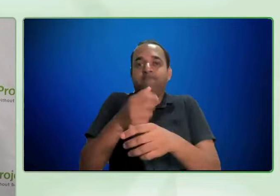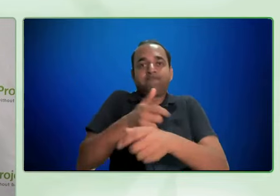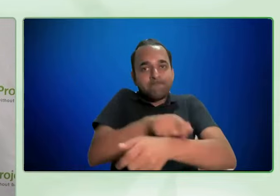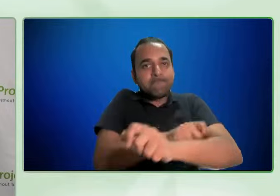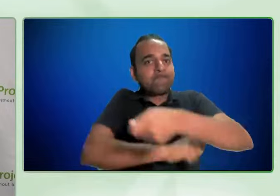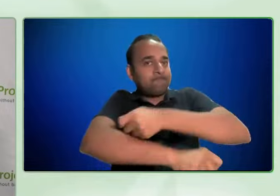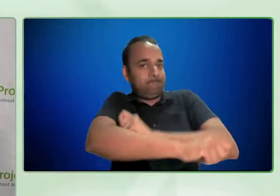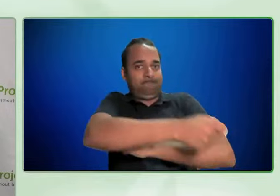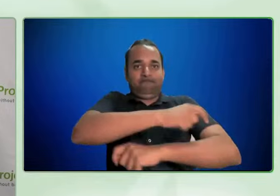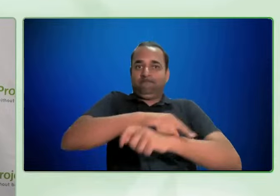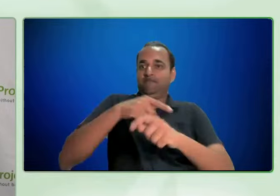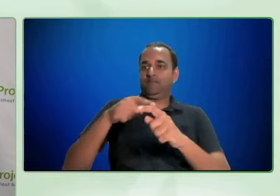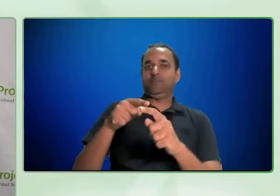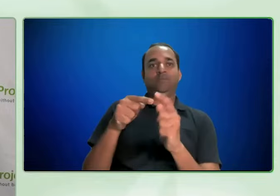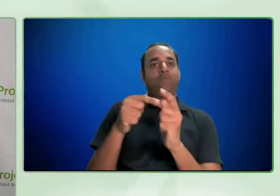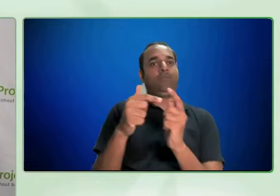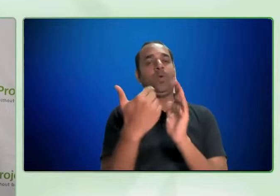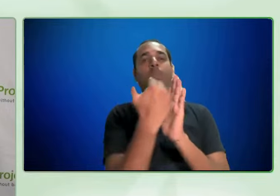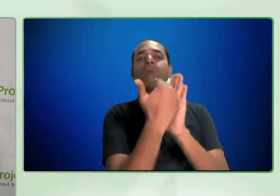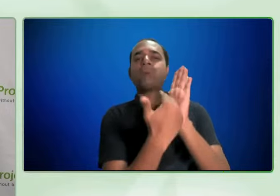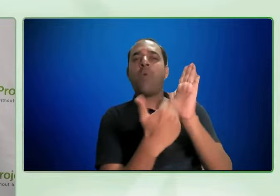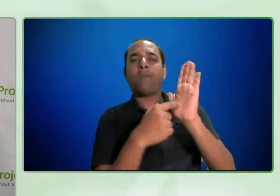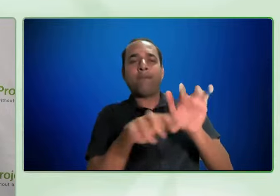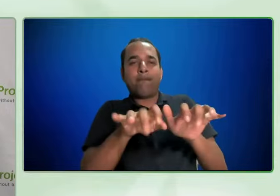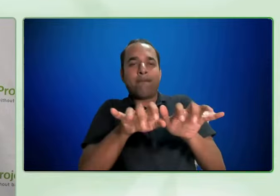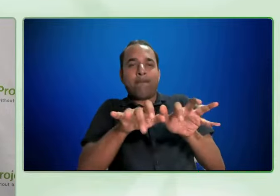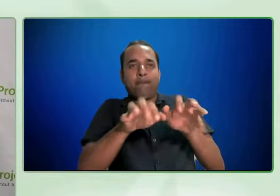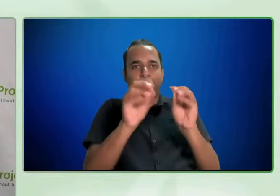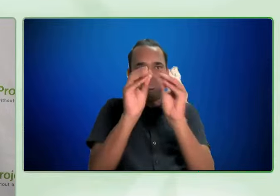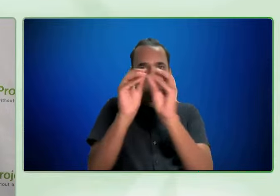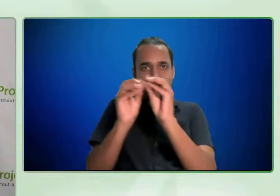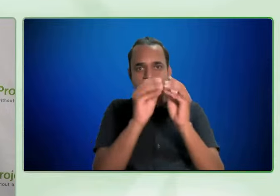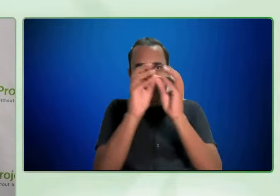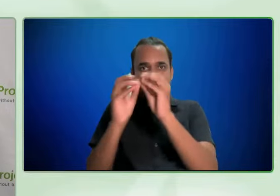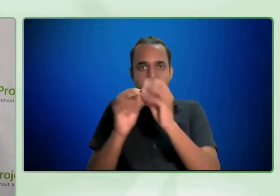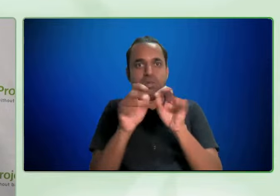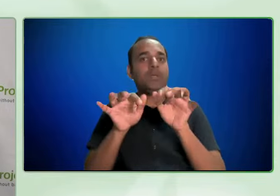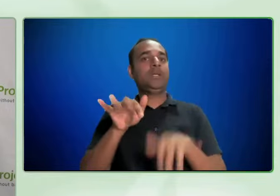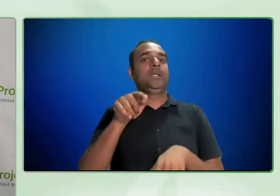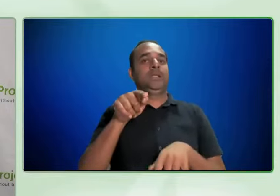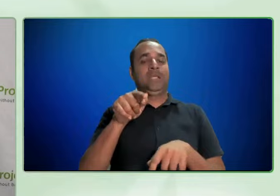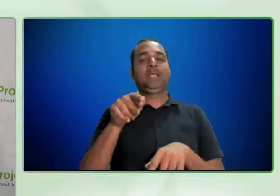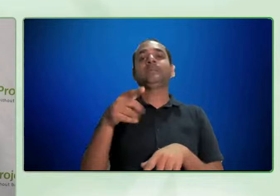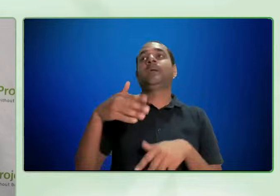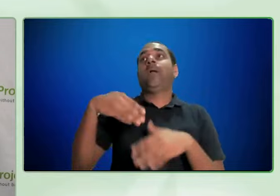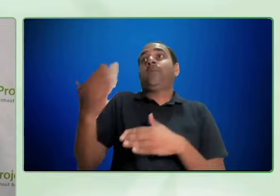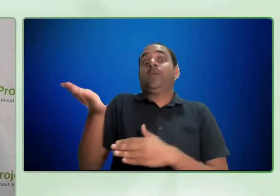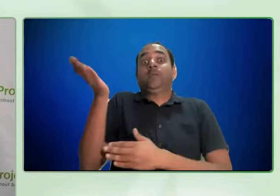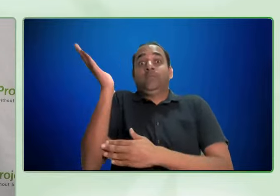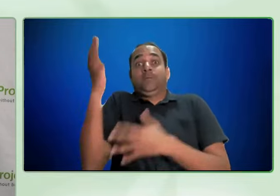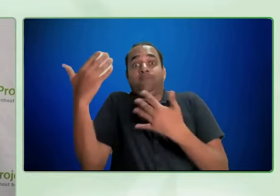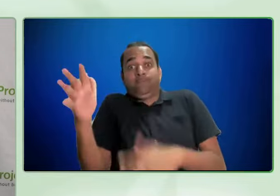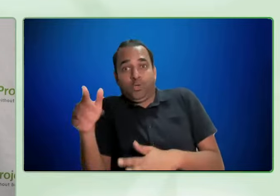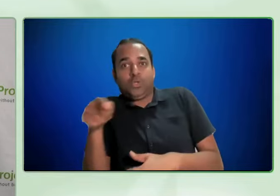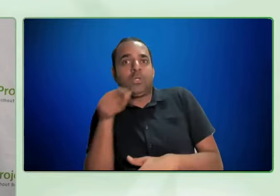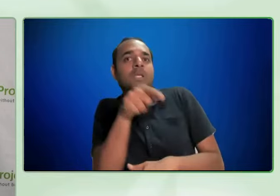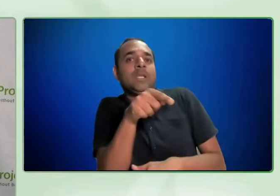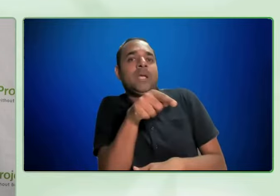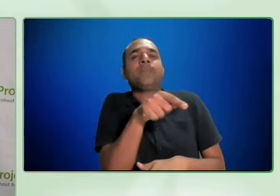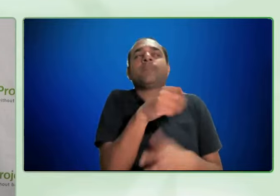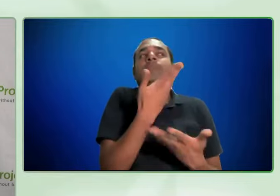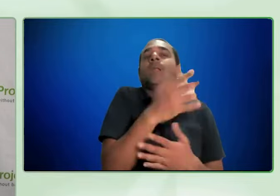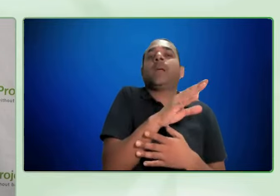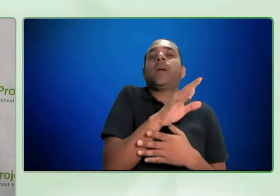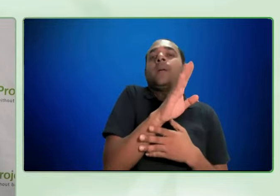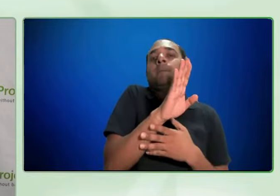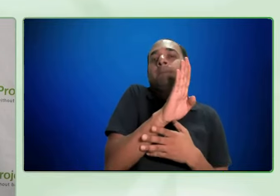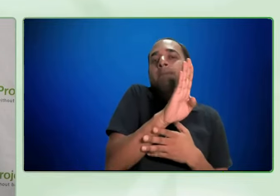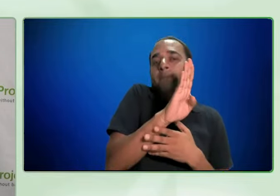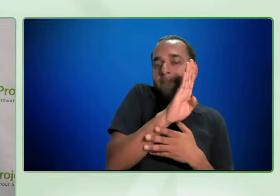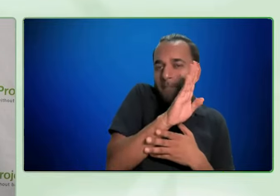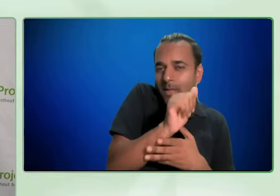There is a huge opportunity in the business of planning for, responding to and recovering